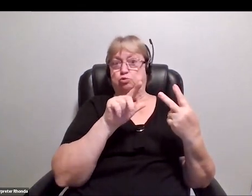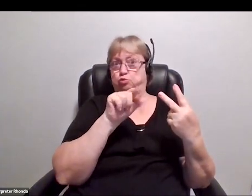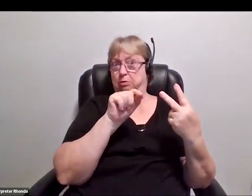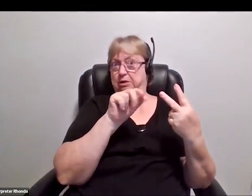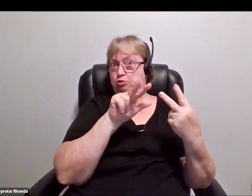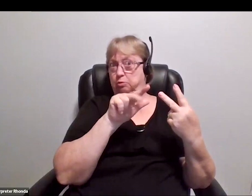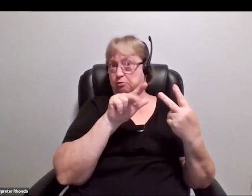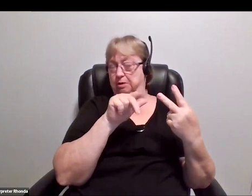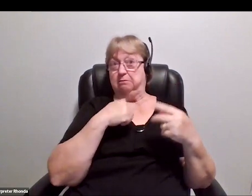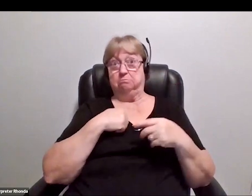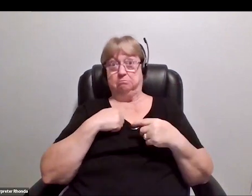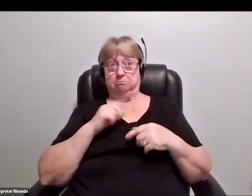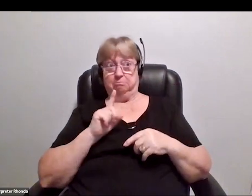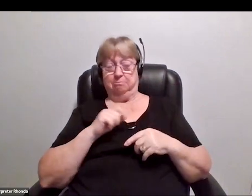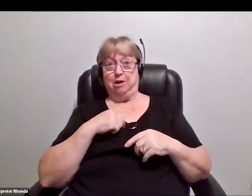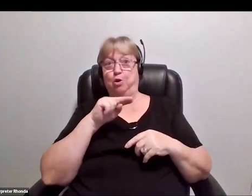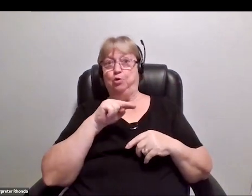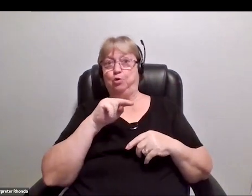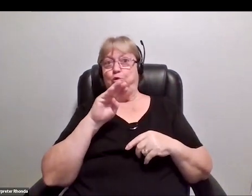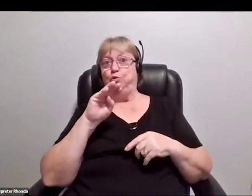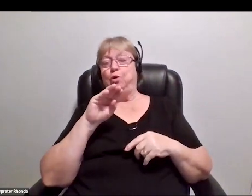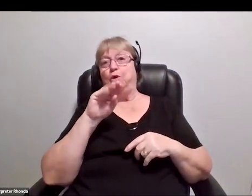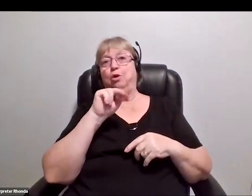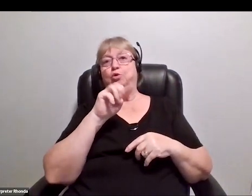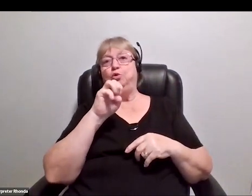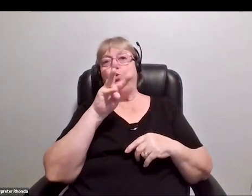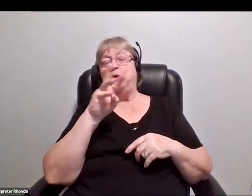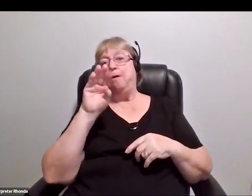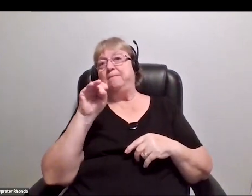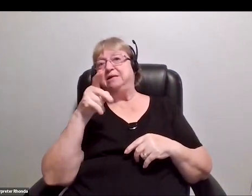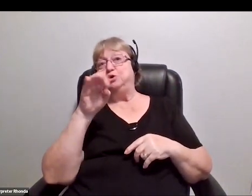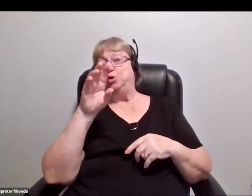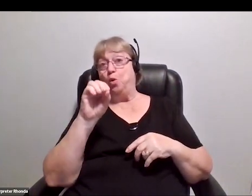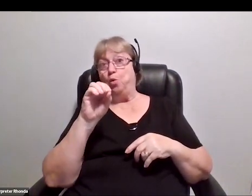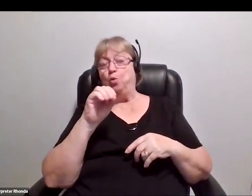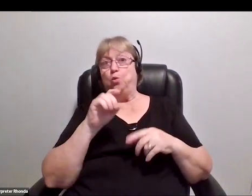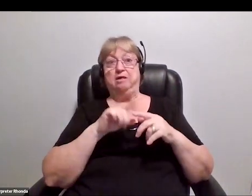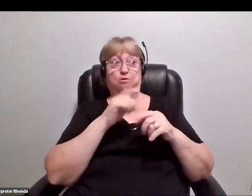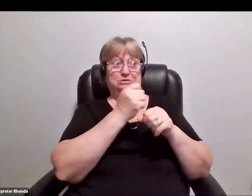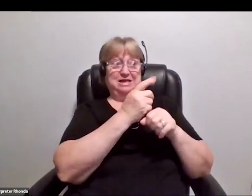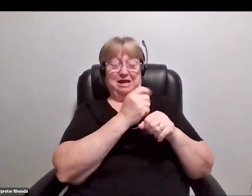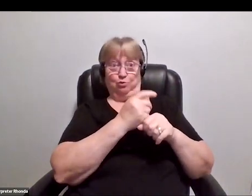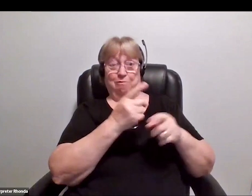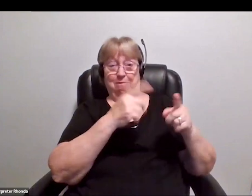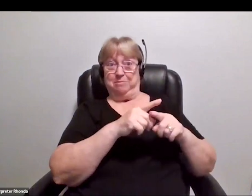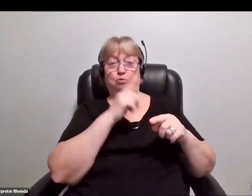I was in Albuquerque, New Mexico. There was an annular eclipse. The moon eclipses the sun. It's just at a distance